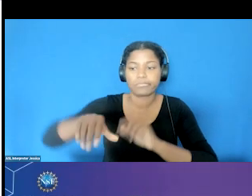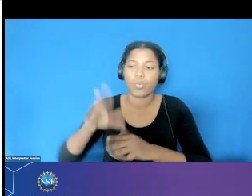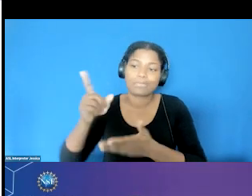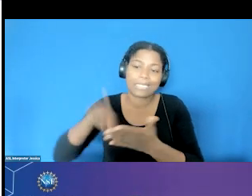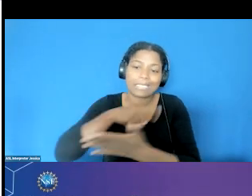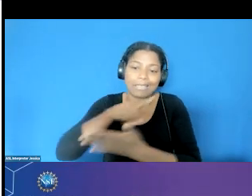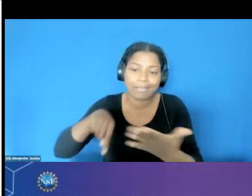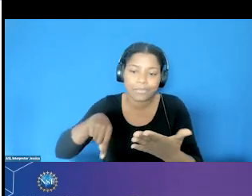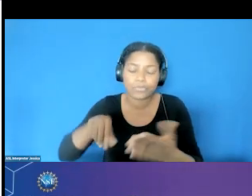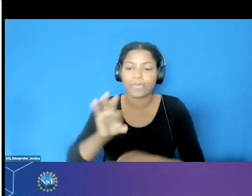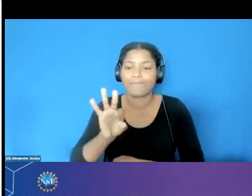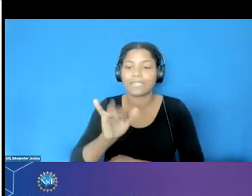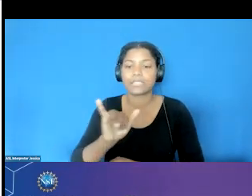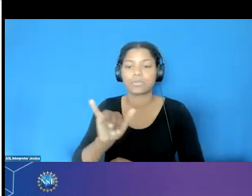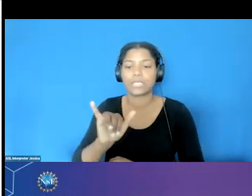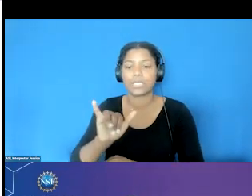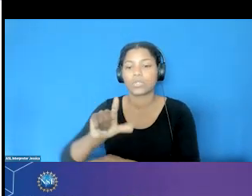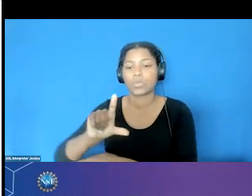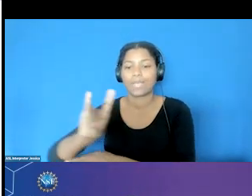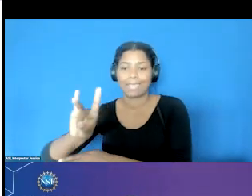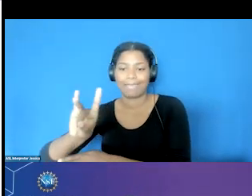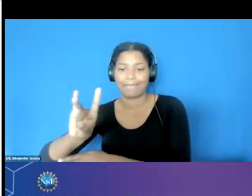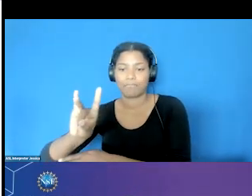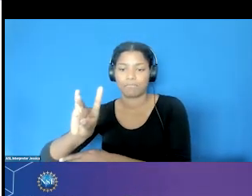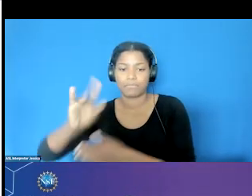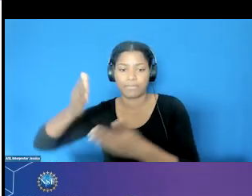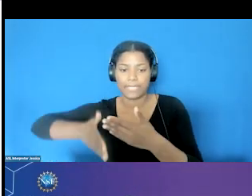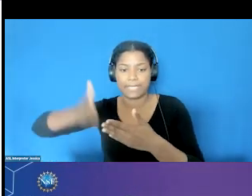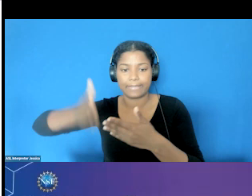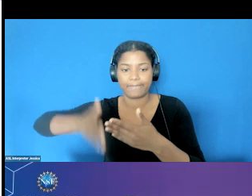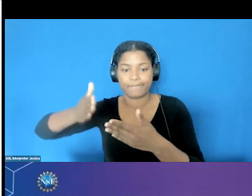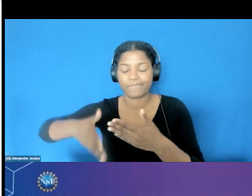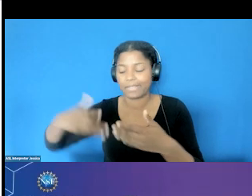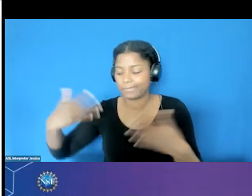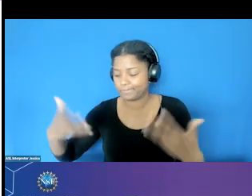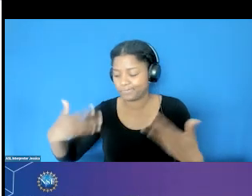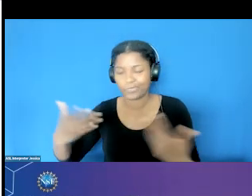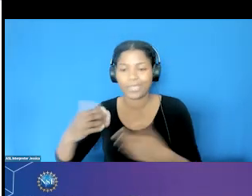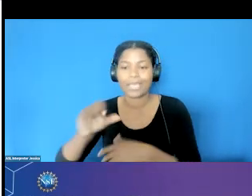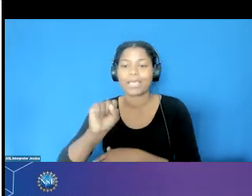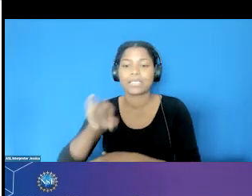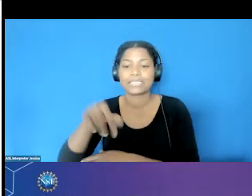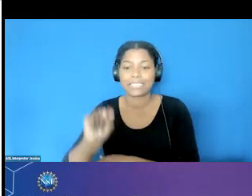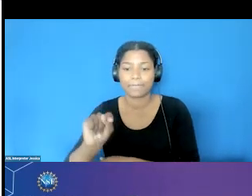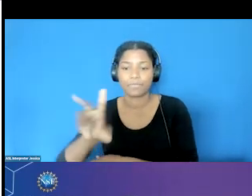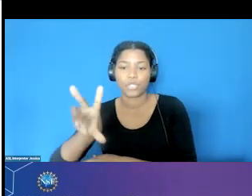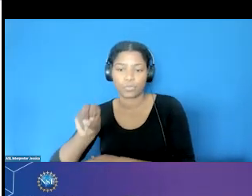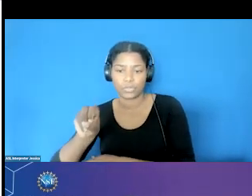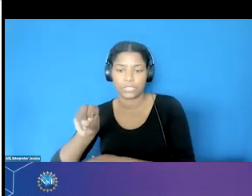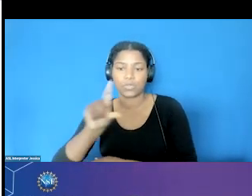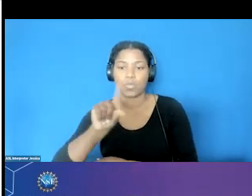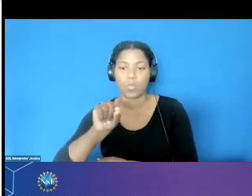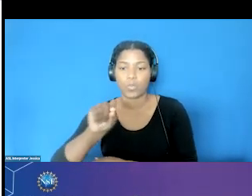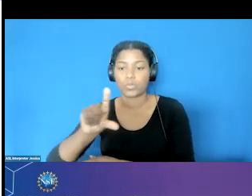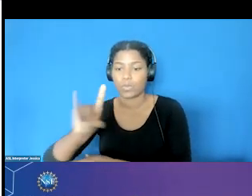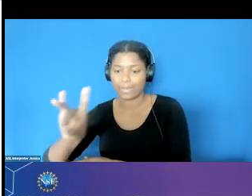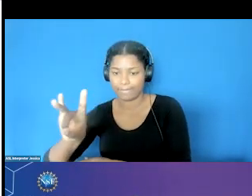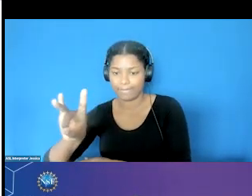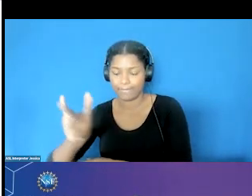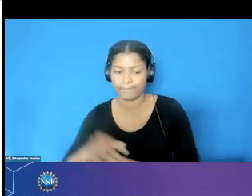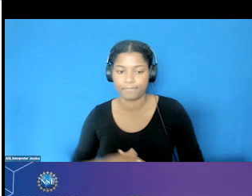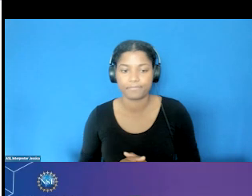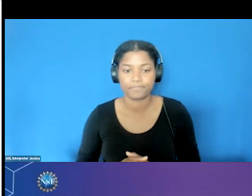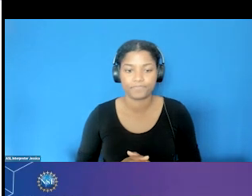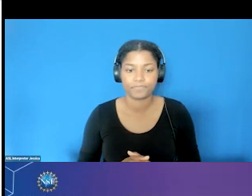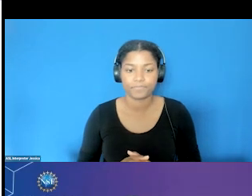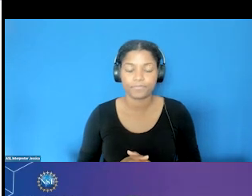or cancel in fiscal year '28 at the end of September 30 of 2028.